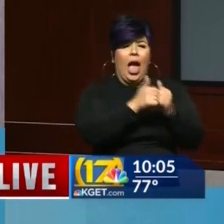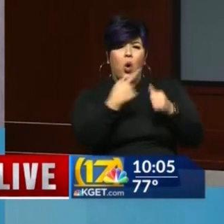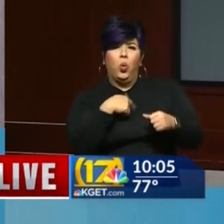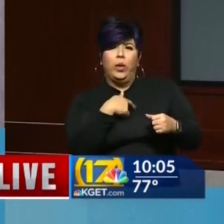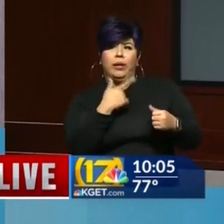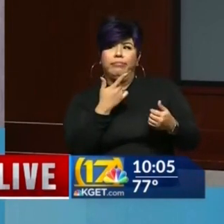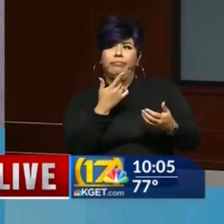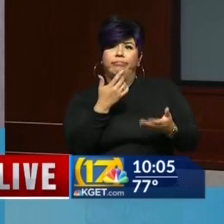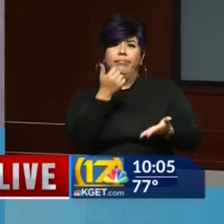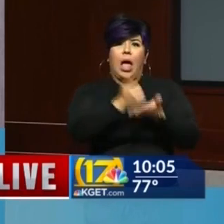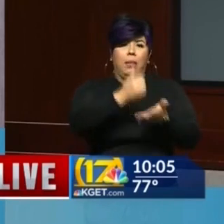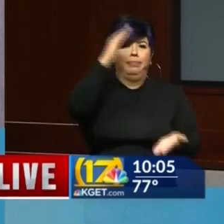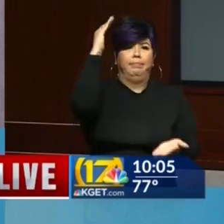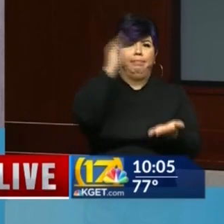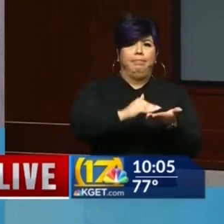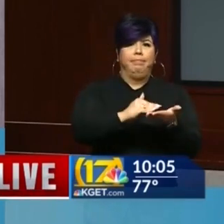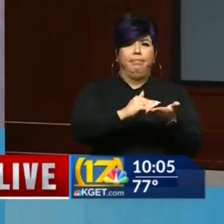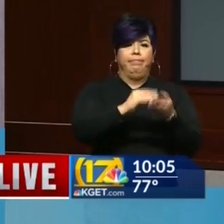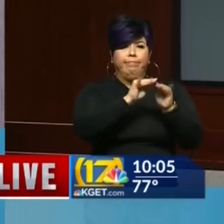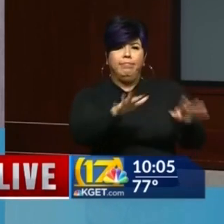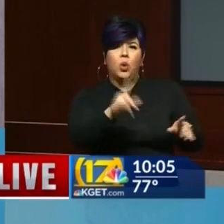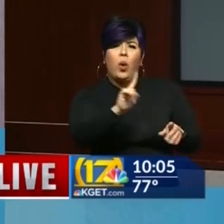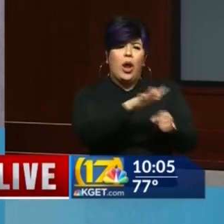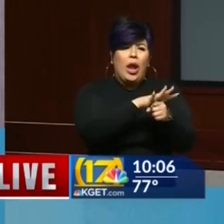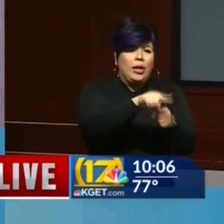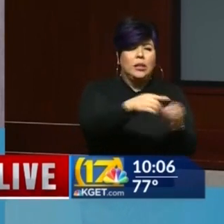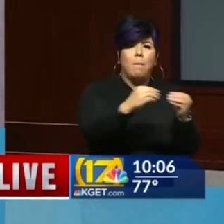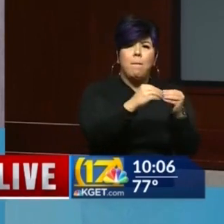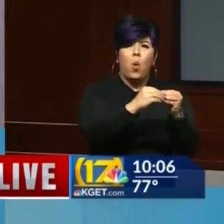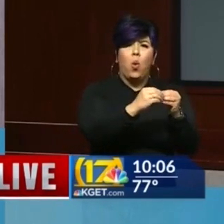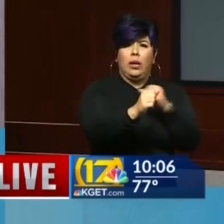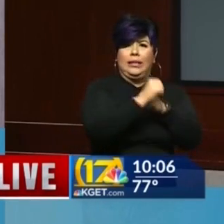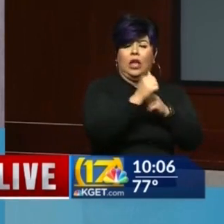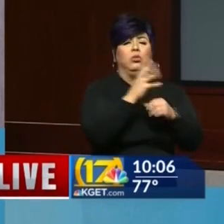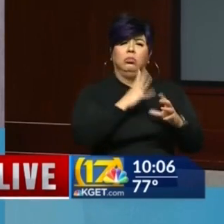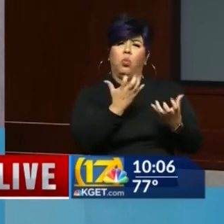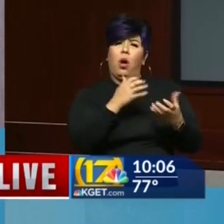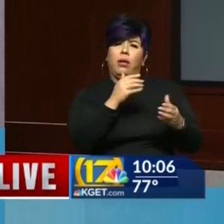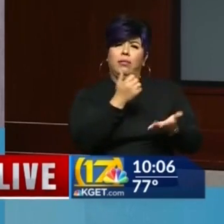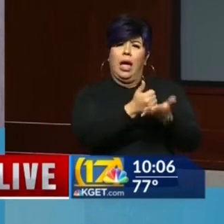THE COUNTY MUST SUBMIT A PLAN TO PROVIDE A USE OF STATE GRANT FUNDING THAT WILL BE USED TO INTERRUPT THE DISEASE